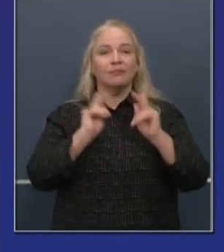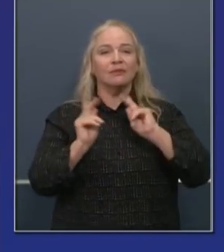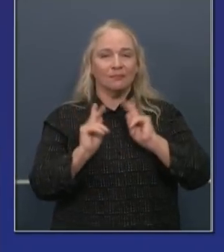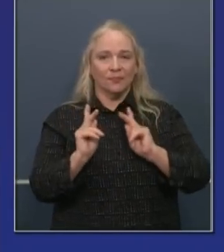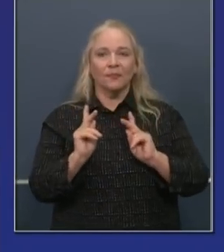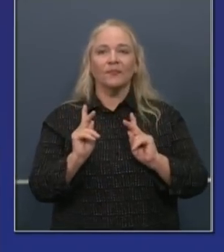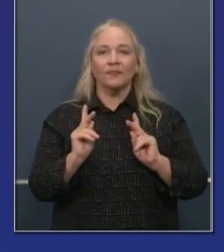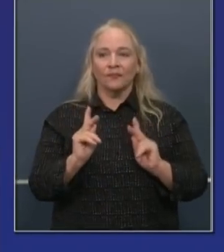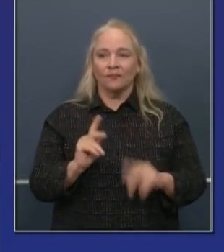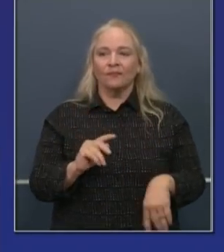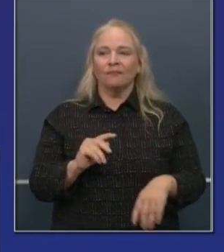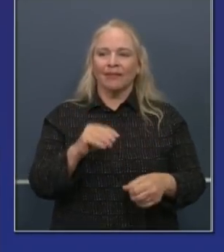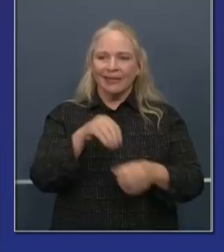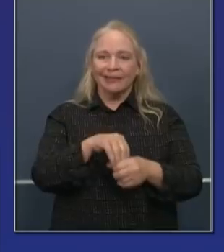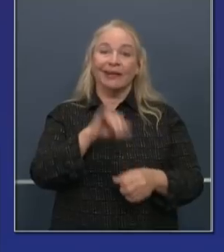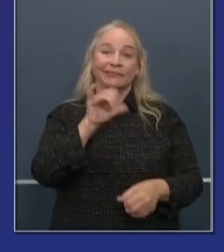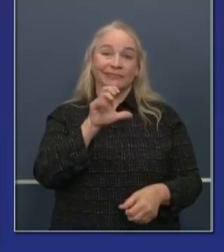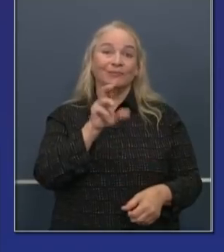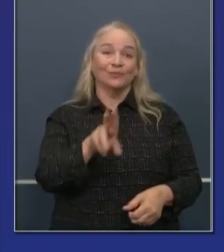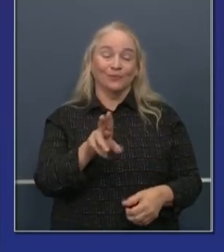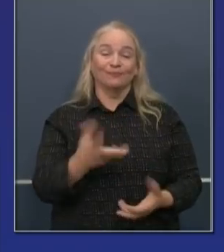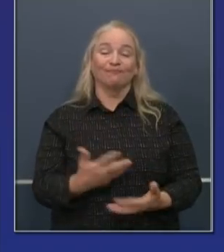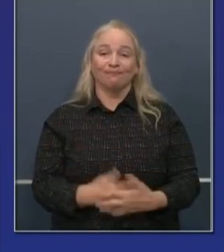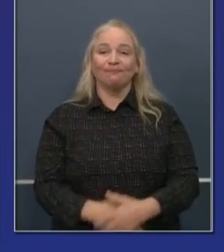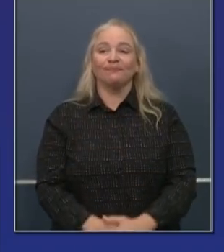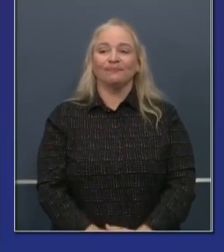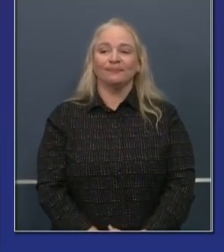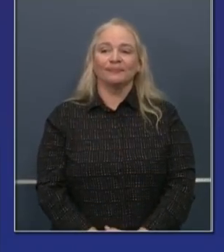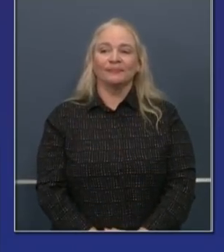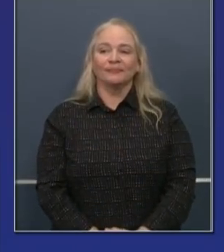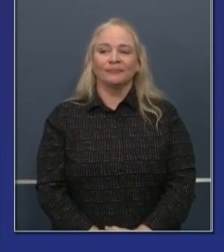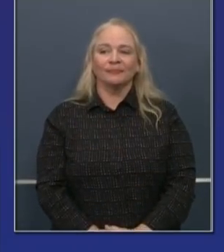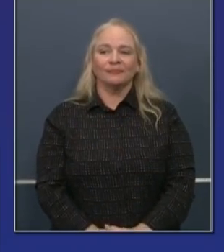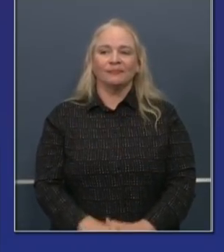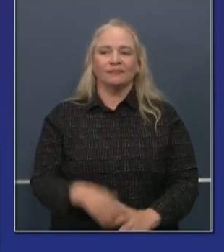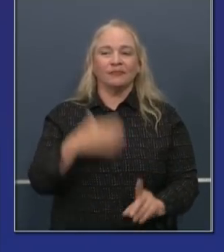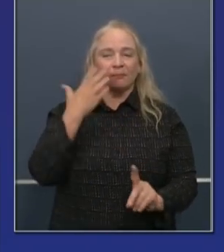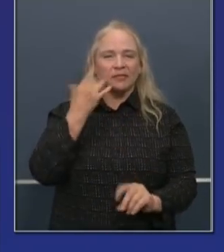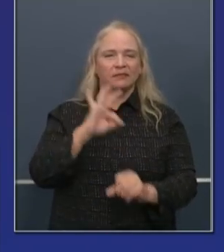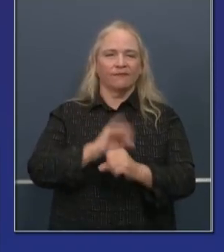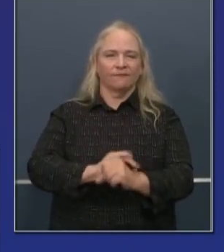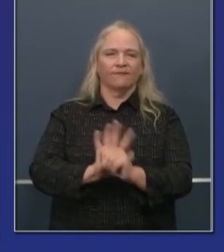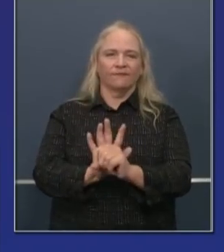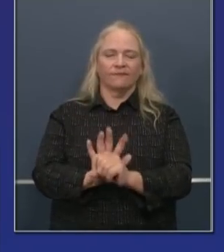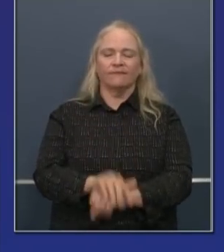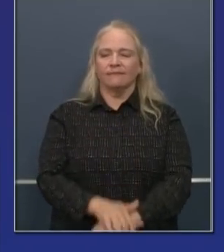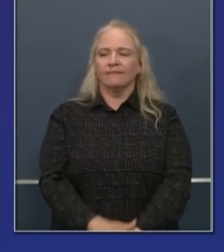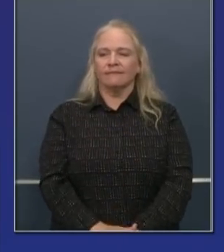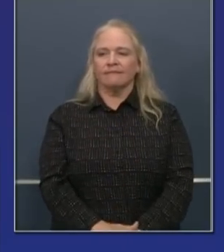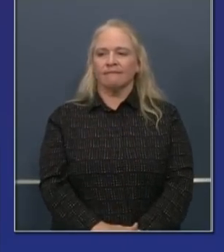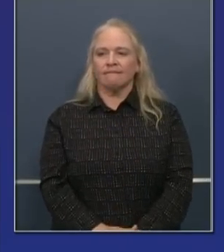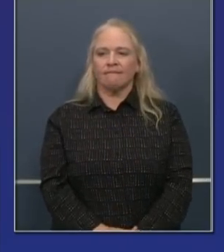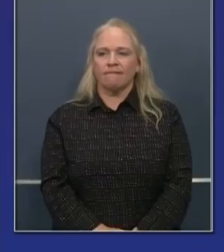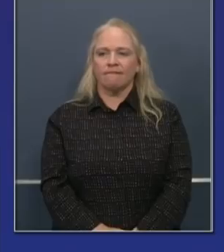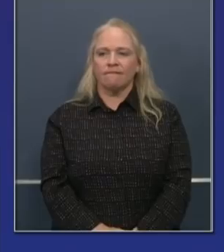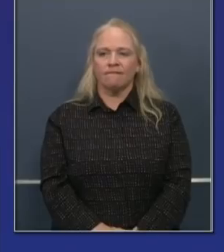THE REPORTING PERIOD. IT'LL INCREASE IN THIS SLIDE 8, 133 INDIVIDUALS NOW ADMITTED IN